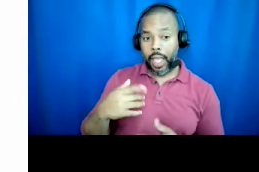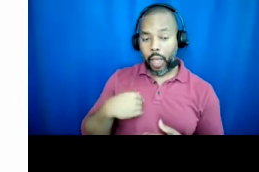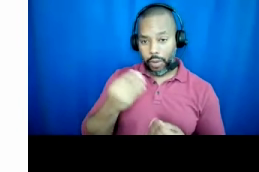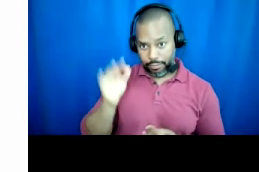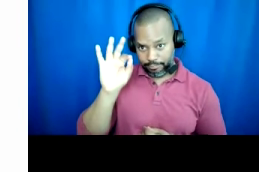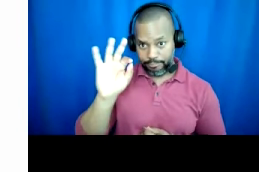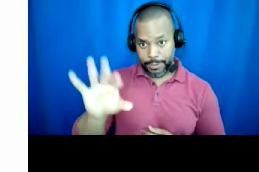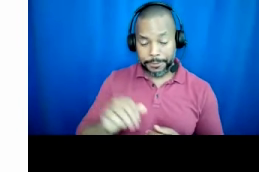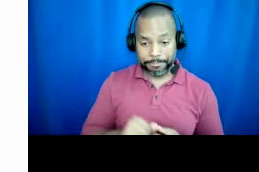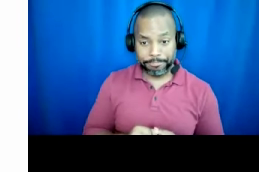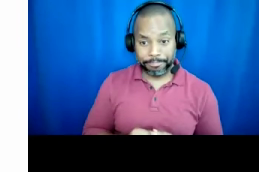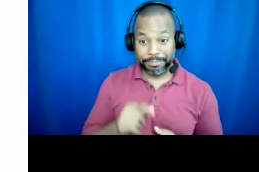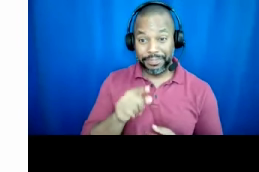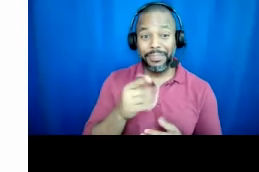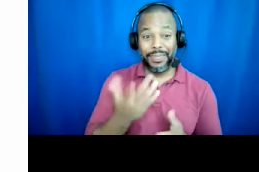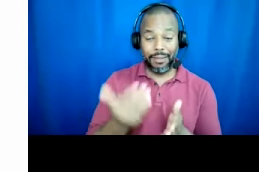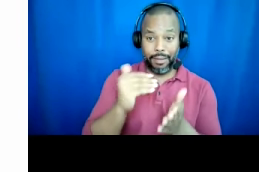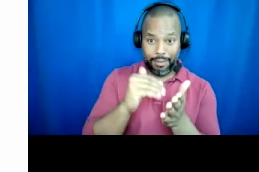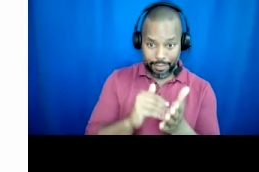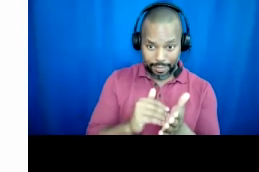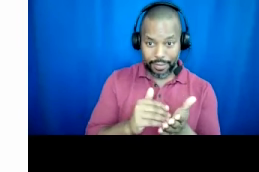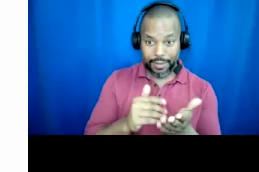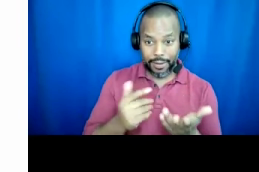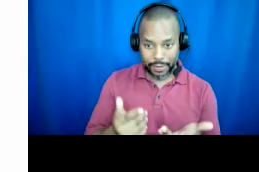this is again, another prime opportunity